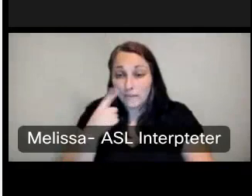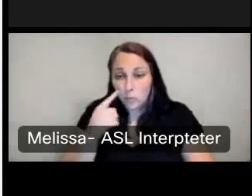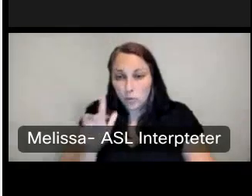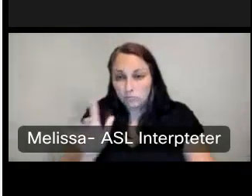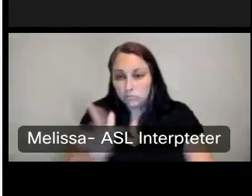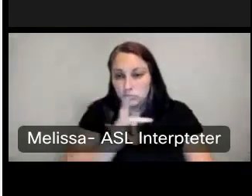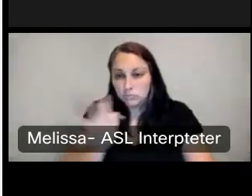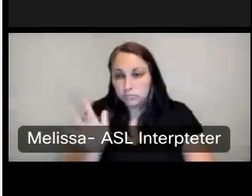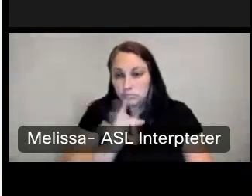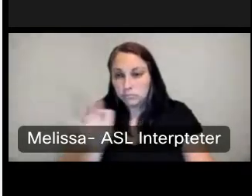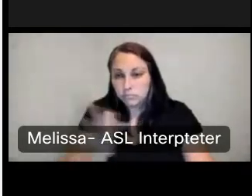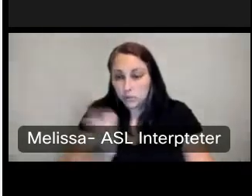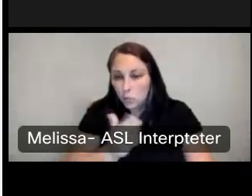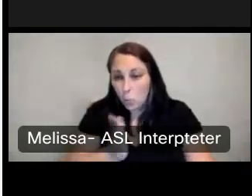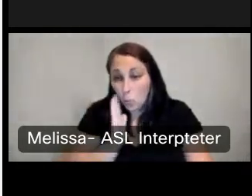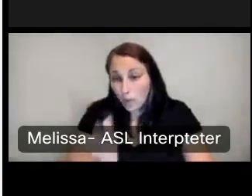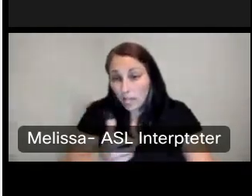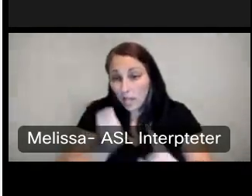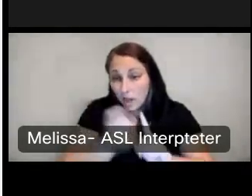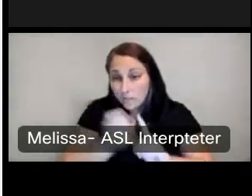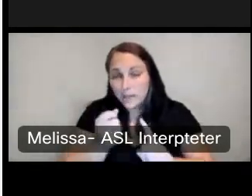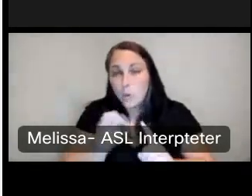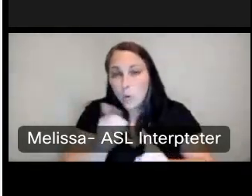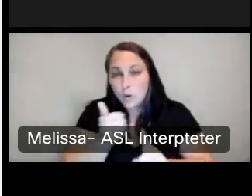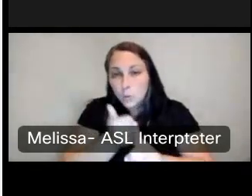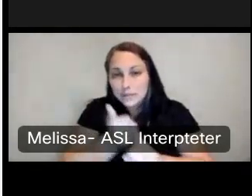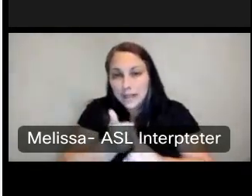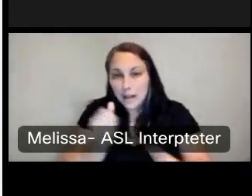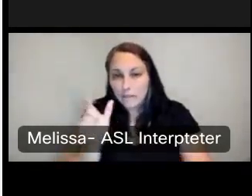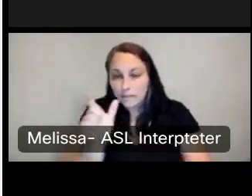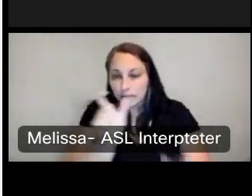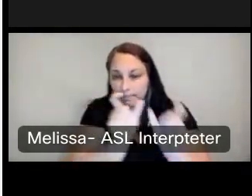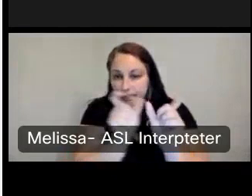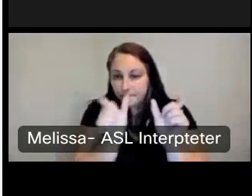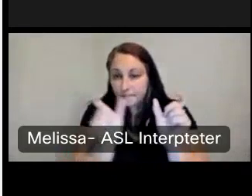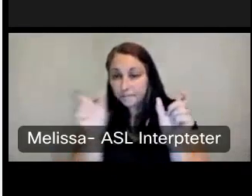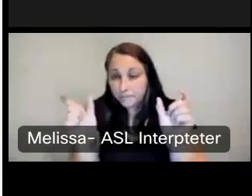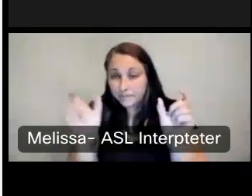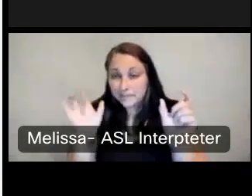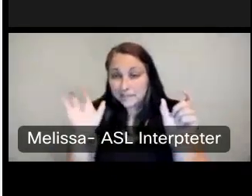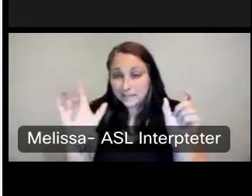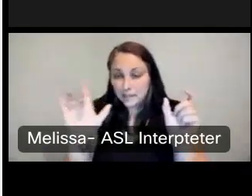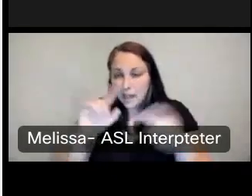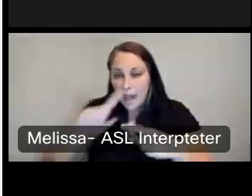to show up proposed service changes or you can go right here to about us and also go to 2020